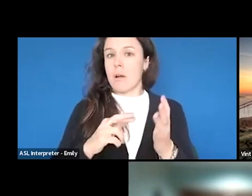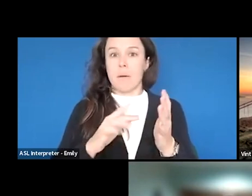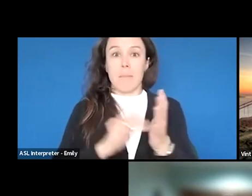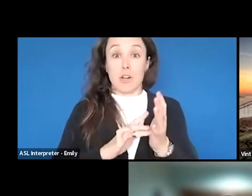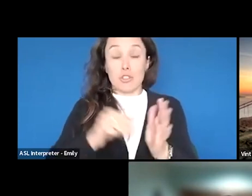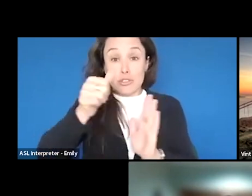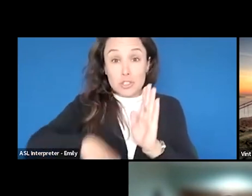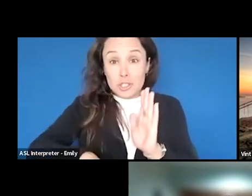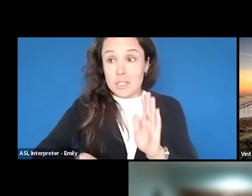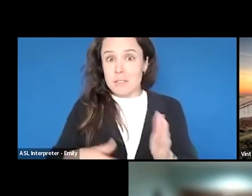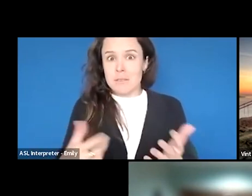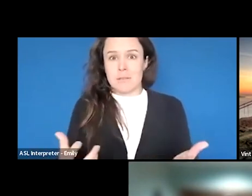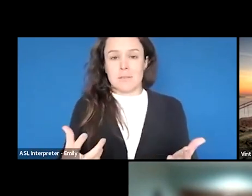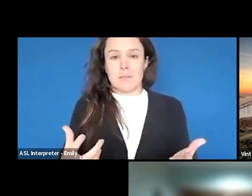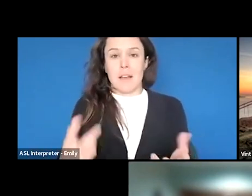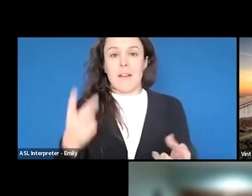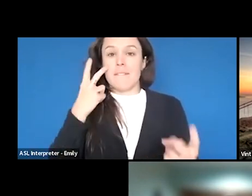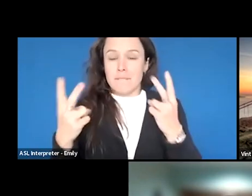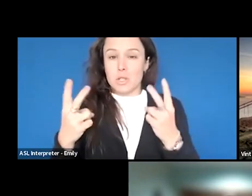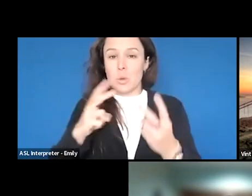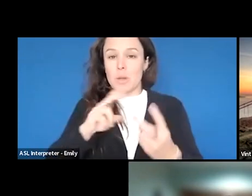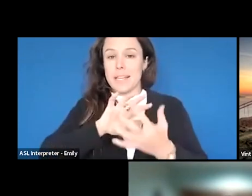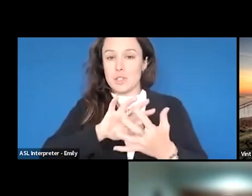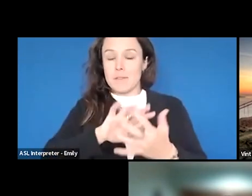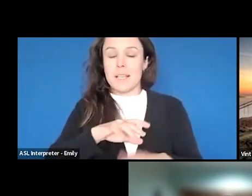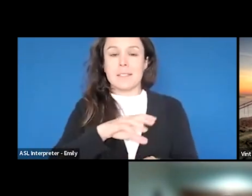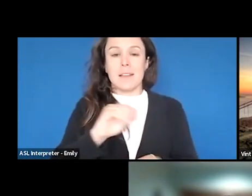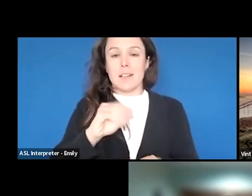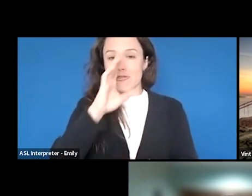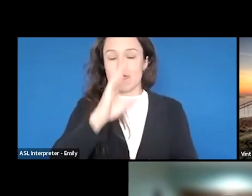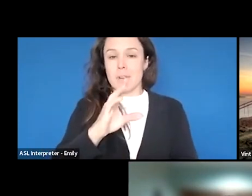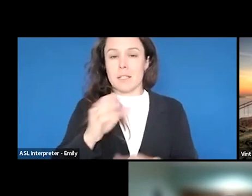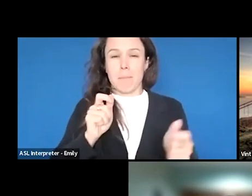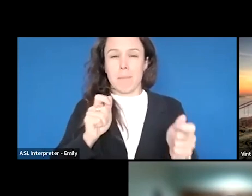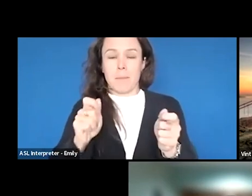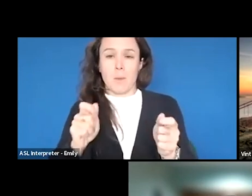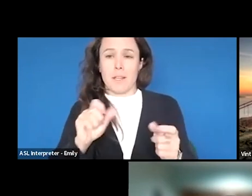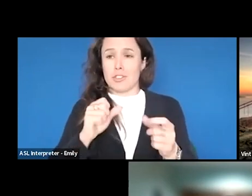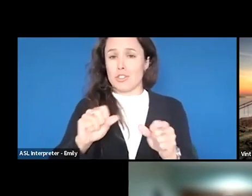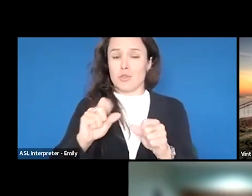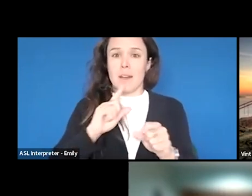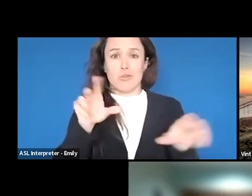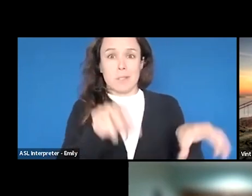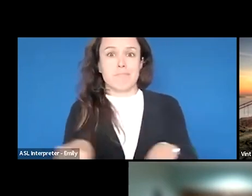Visual interfaces and direct manipulation strategies have dominated the field for 40